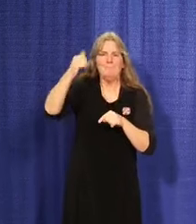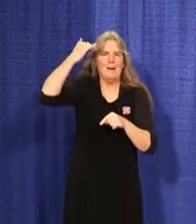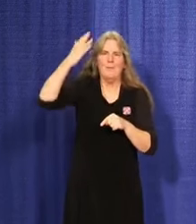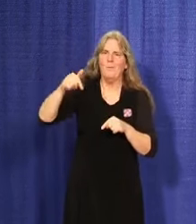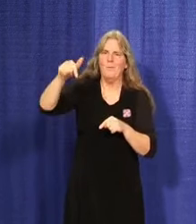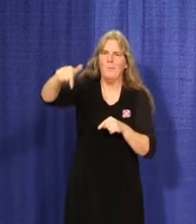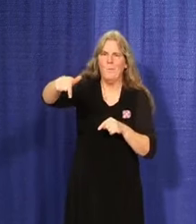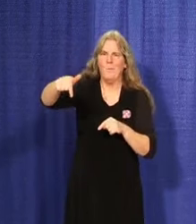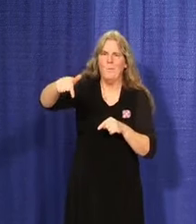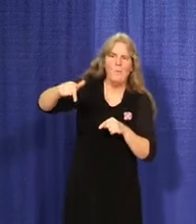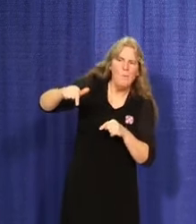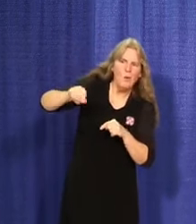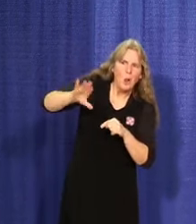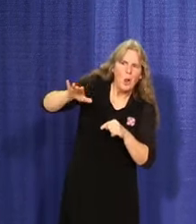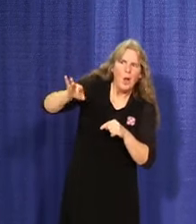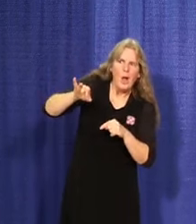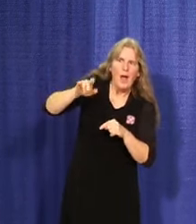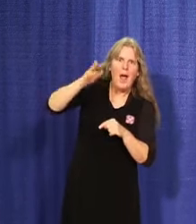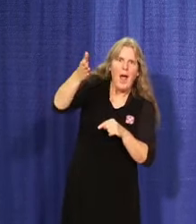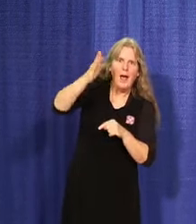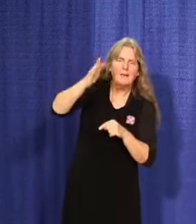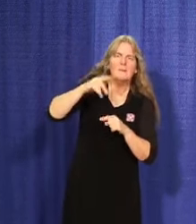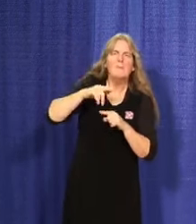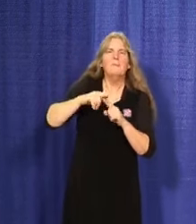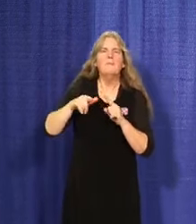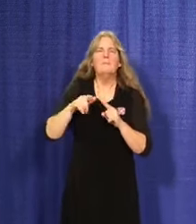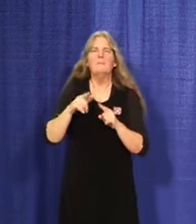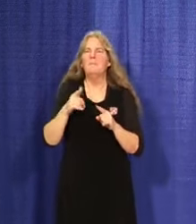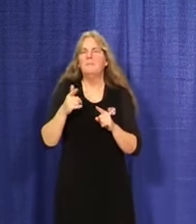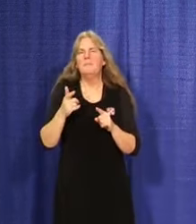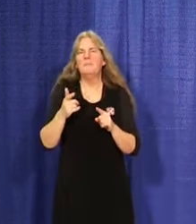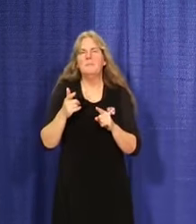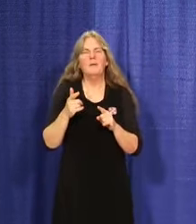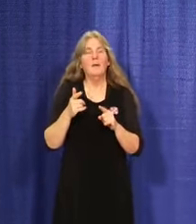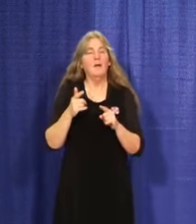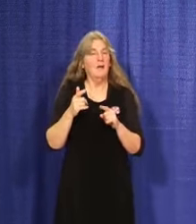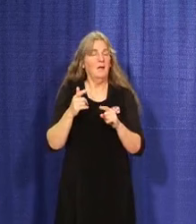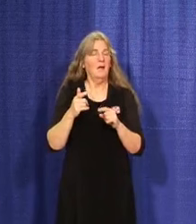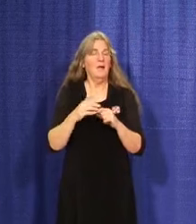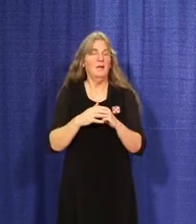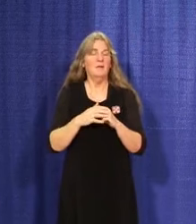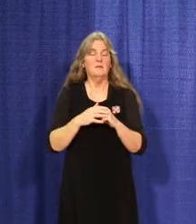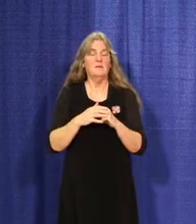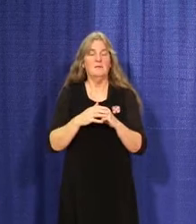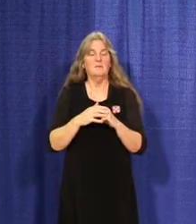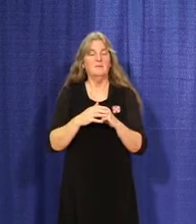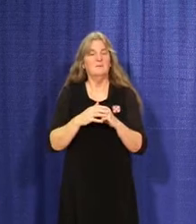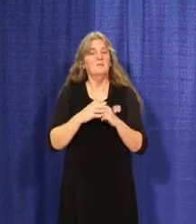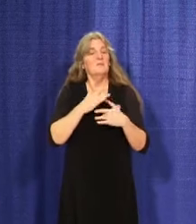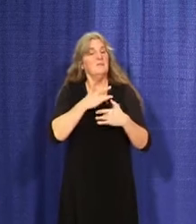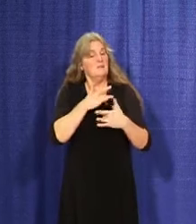But the most consistent result is still that kind of three-day